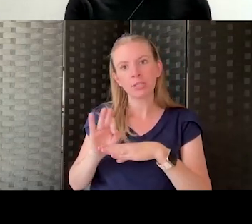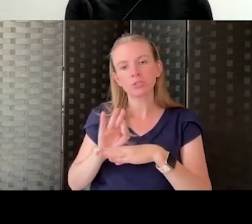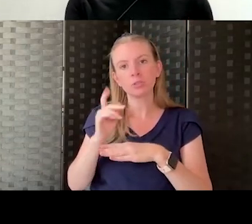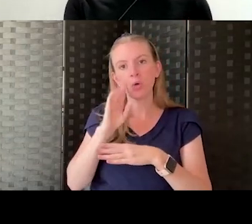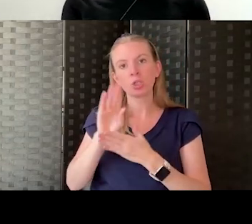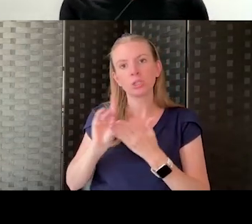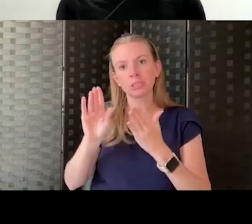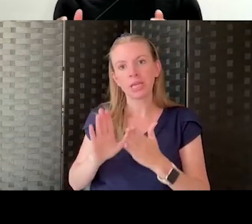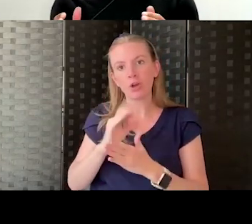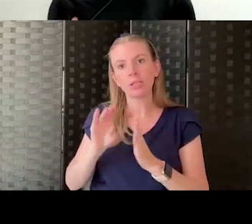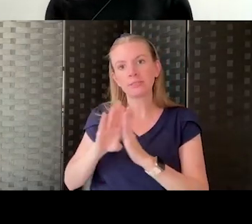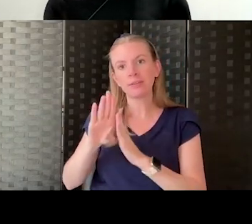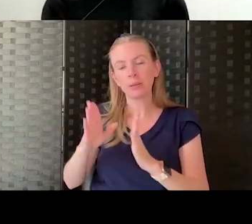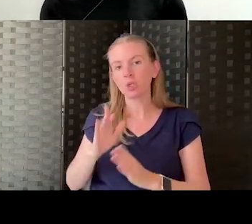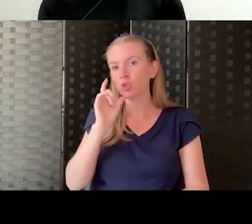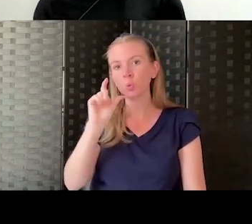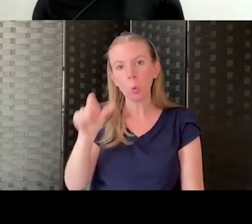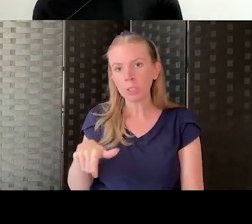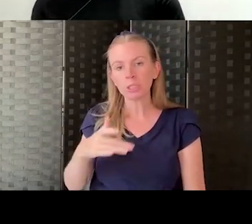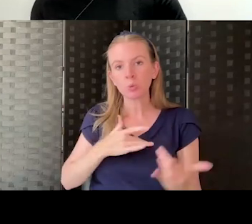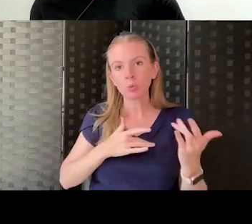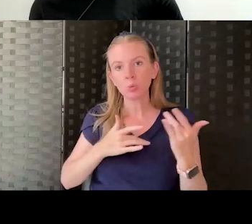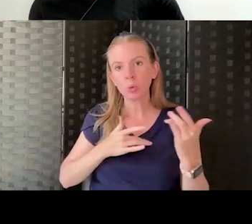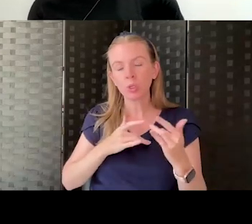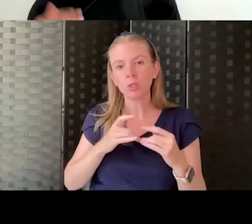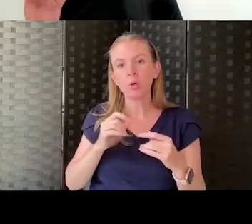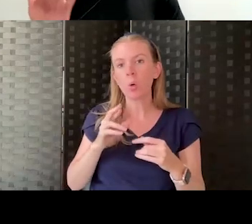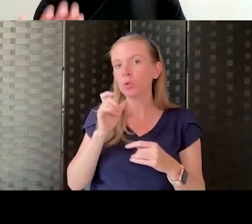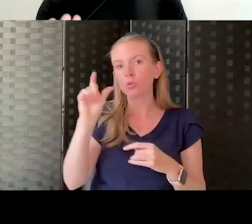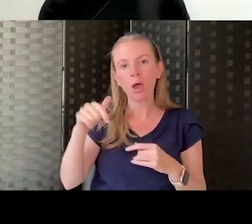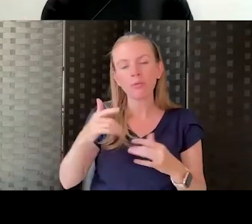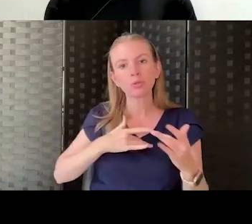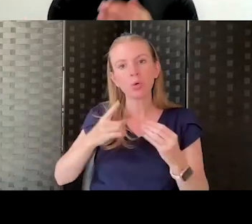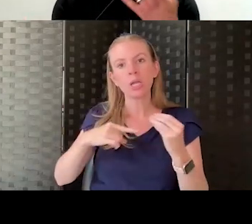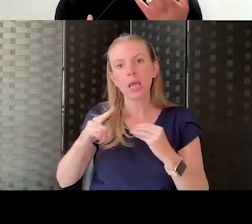and developers do not need to worry or have to worry about the foreground color against